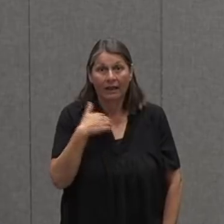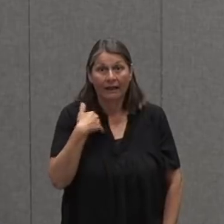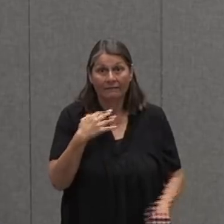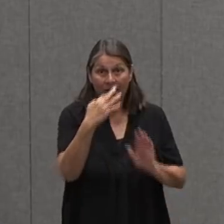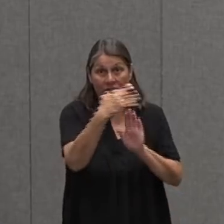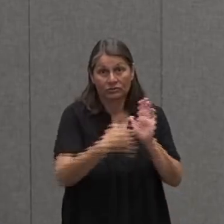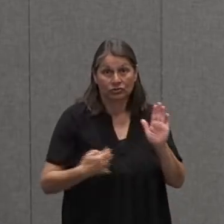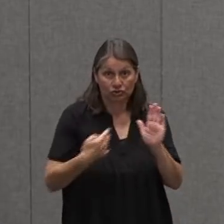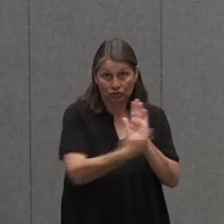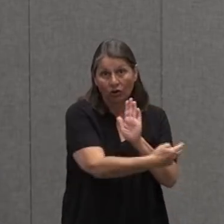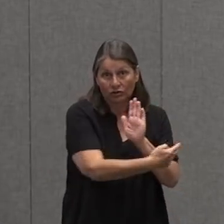so that we can talk about it.